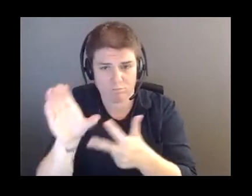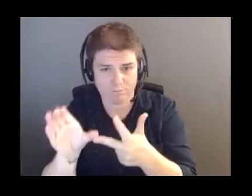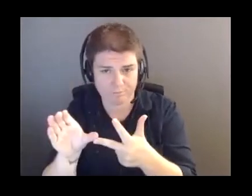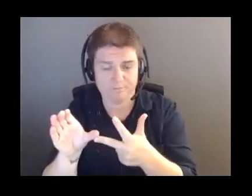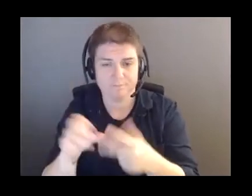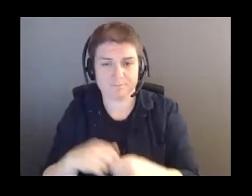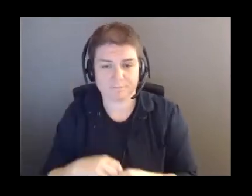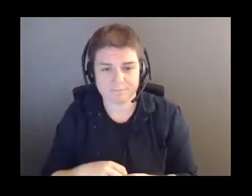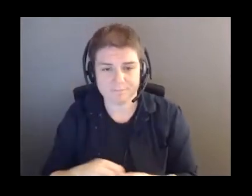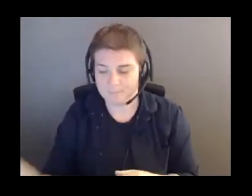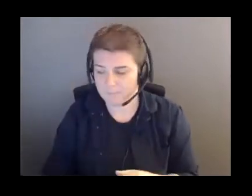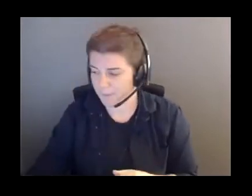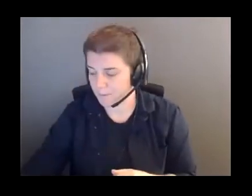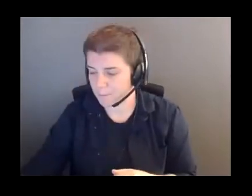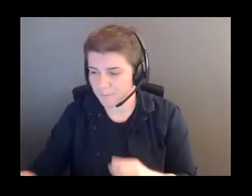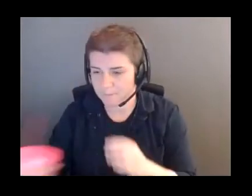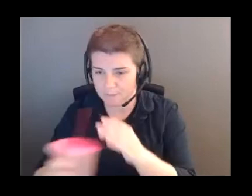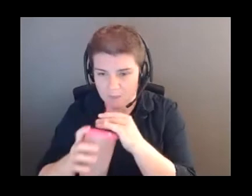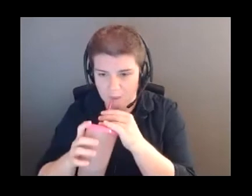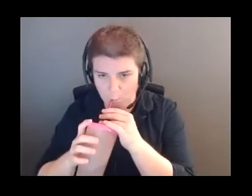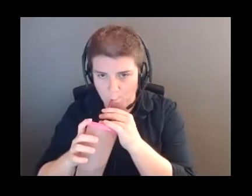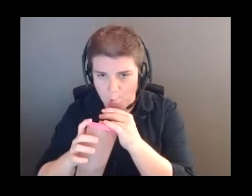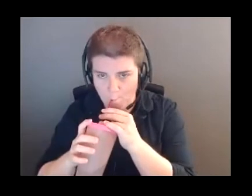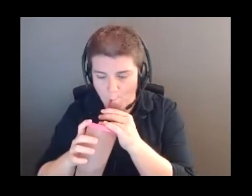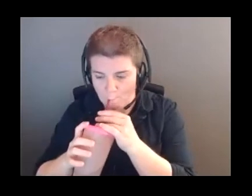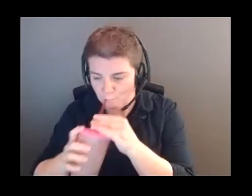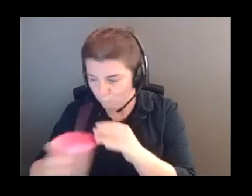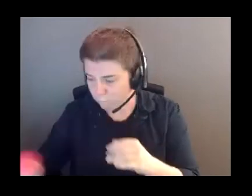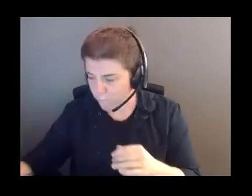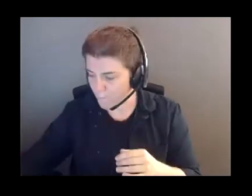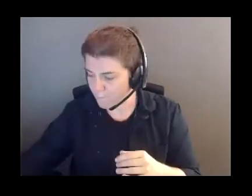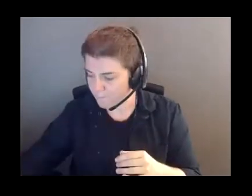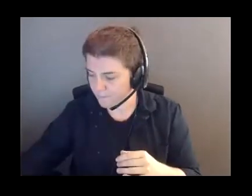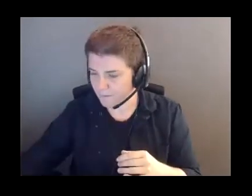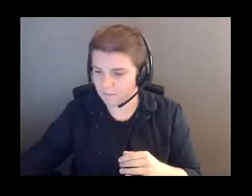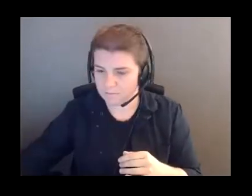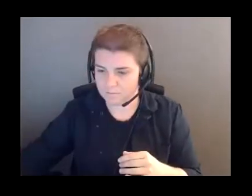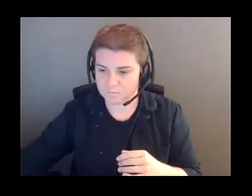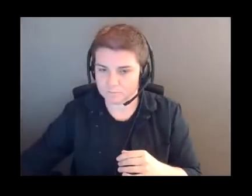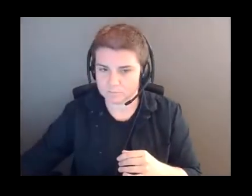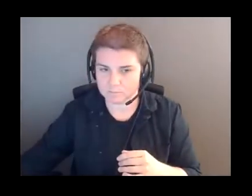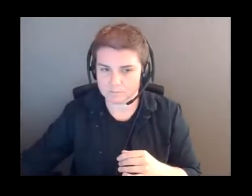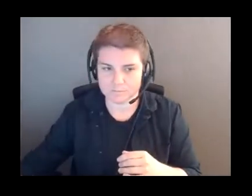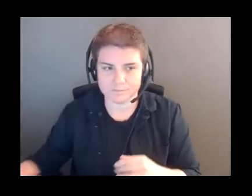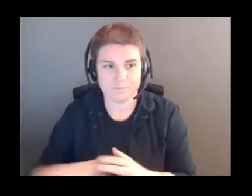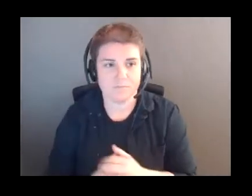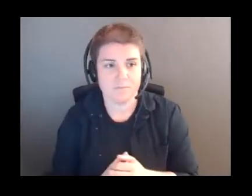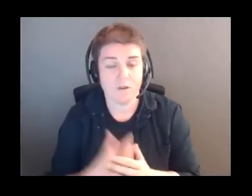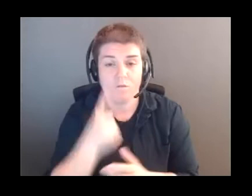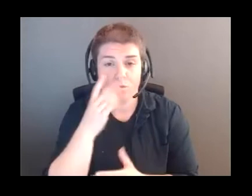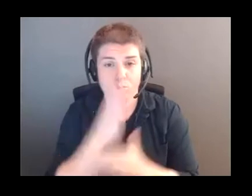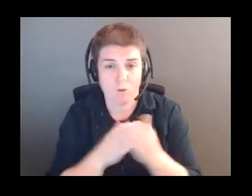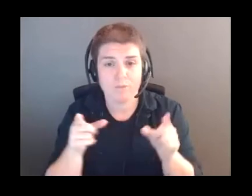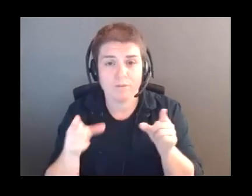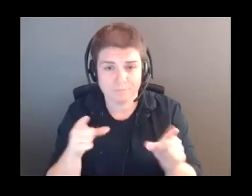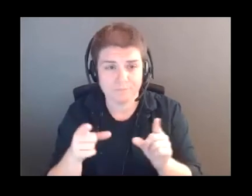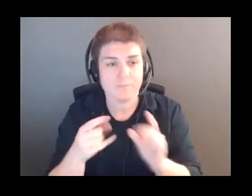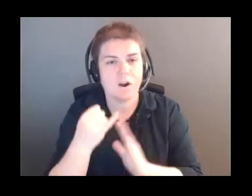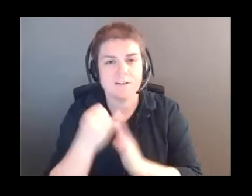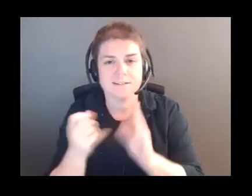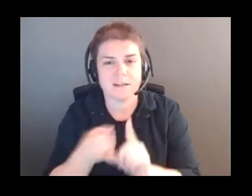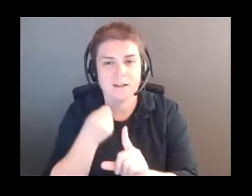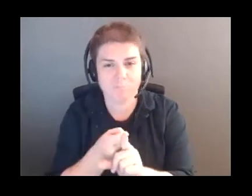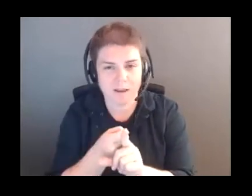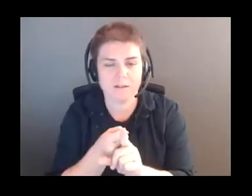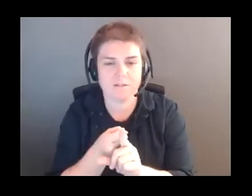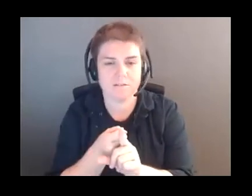they mean. For both streams, artistic impact will be weighted based on if the applicant